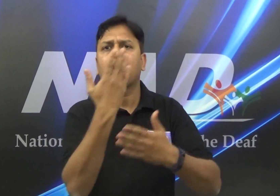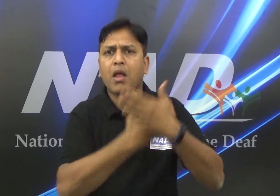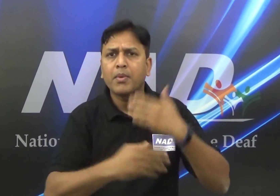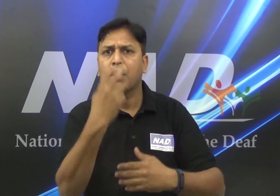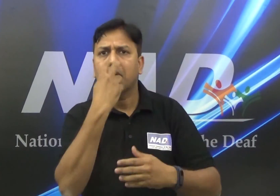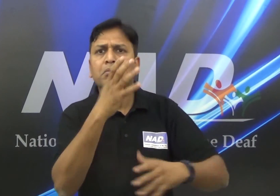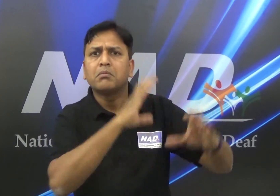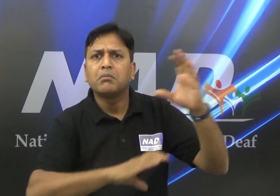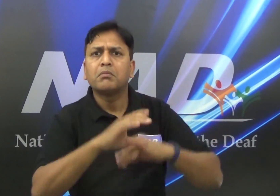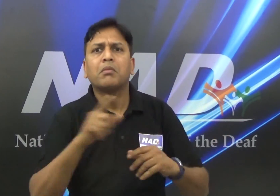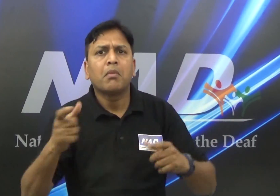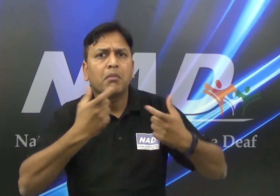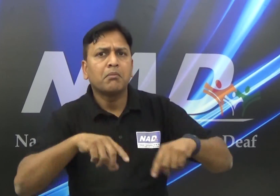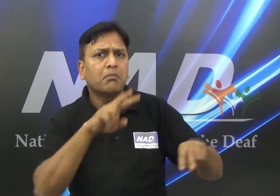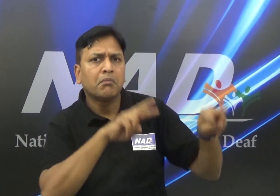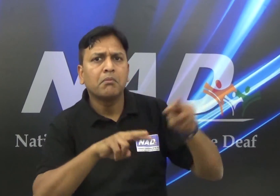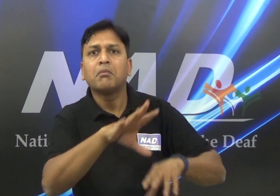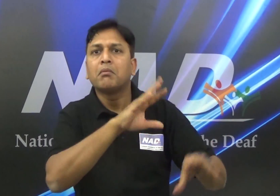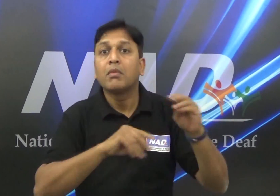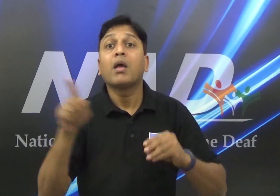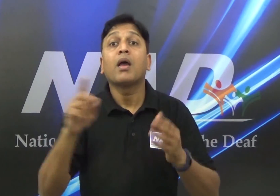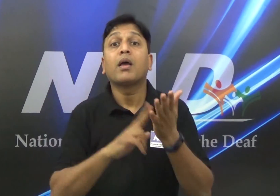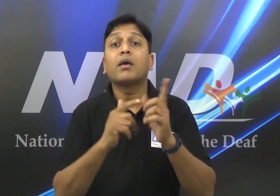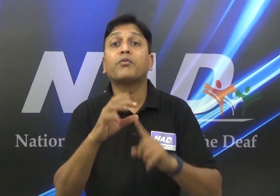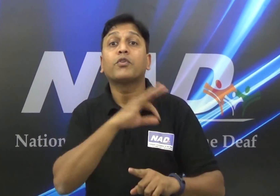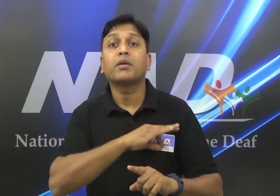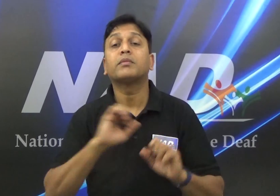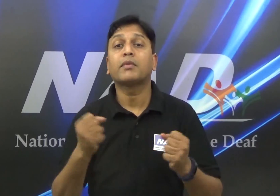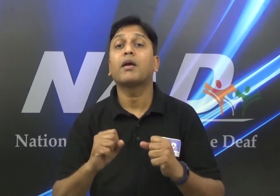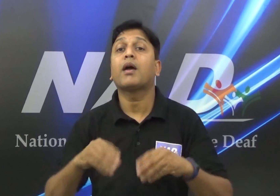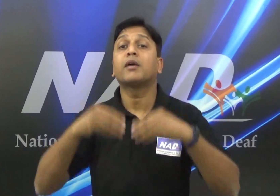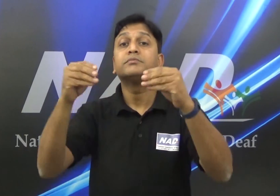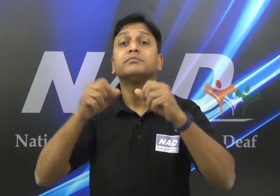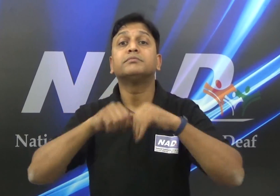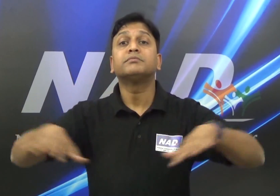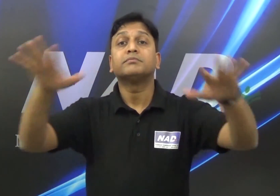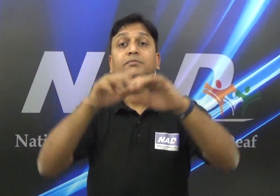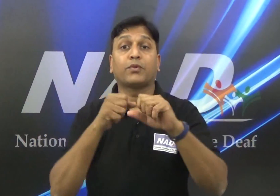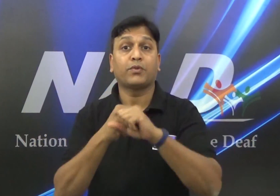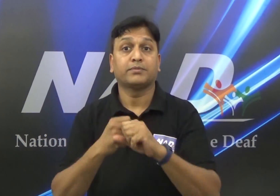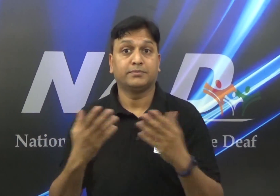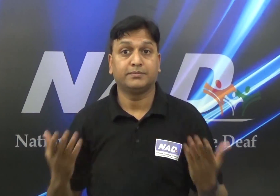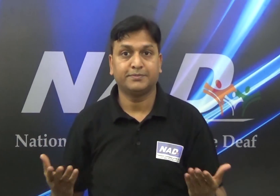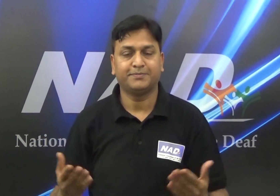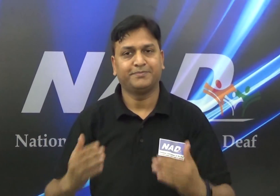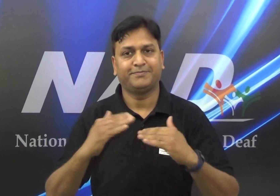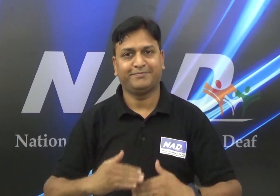Through these discussion the deaf from NAD learn new things from each other and spread the word and can advocate for themselves.